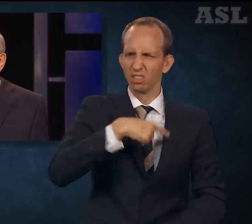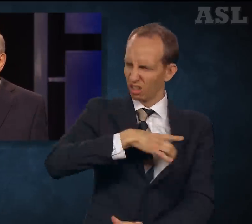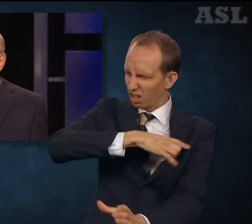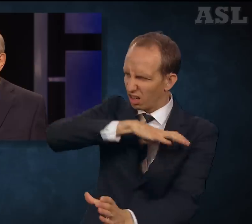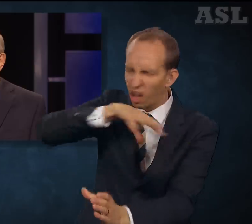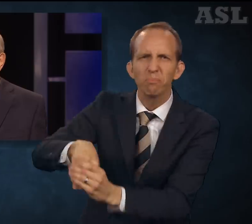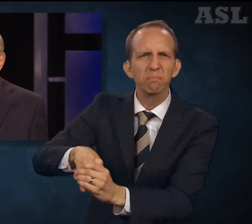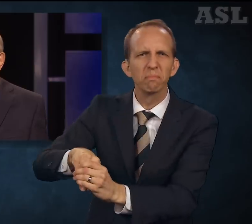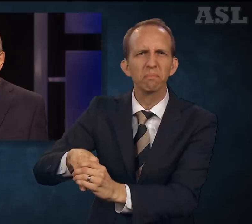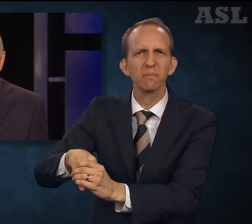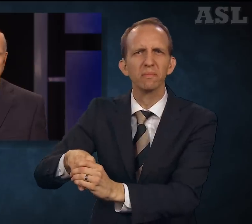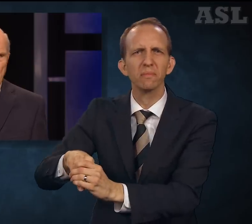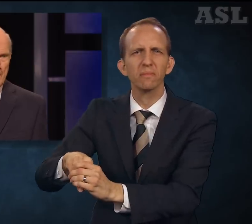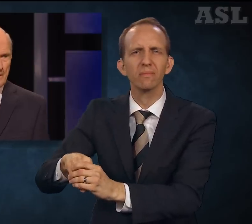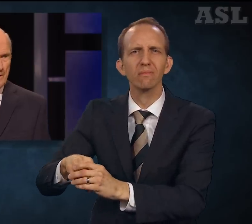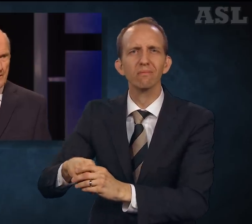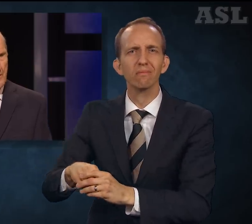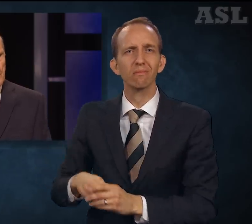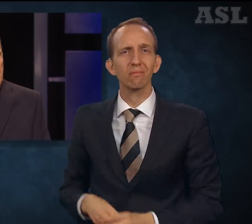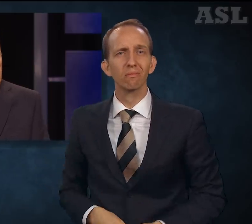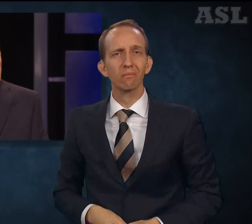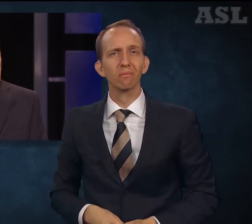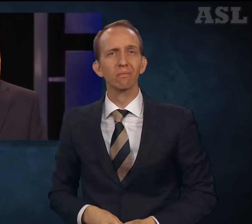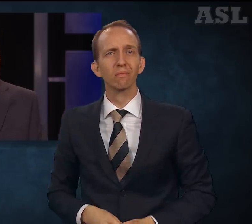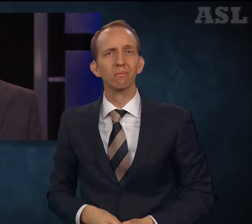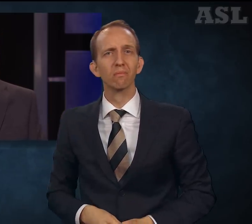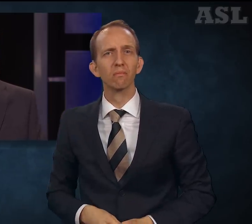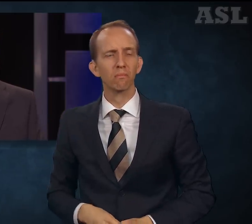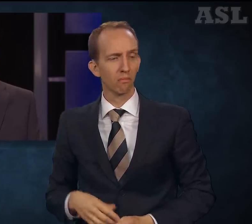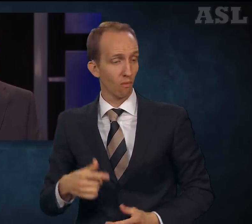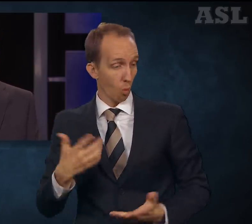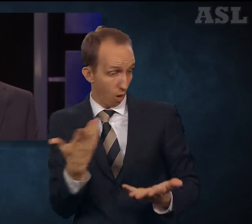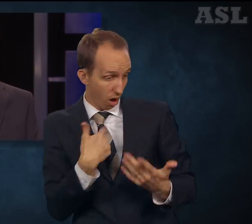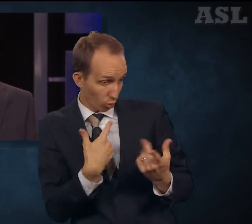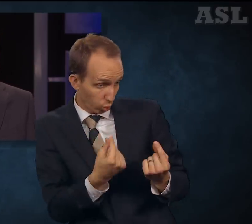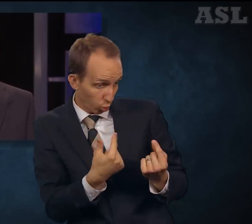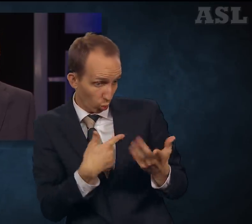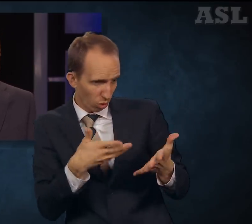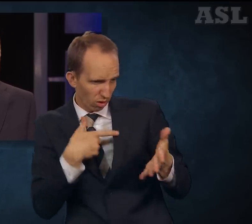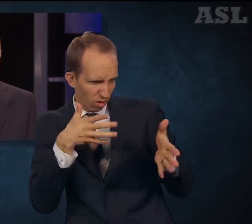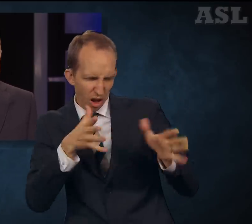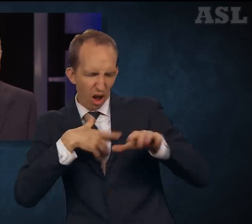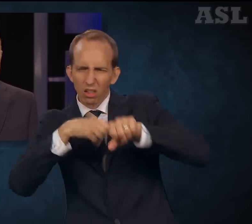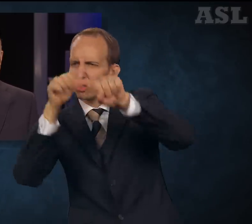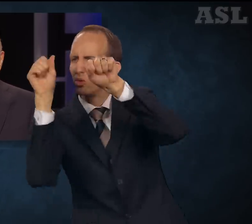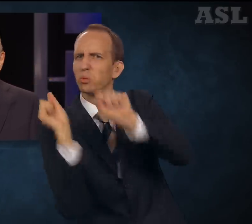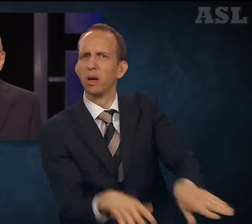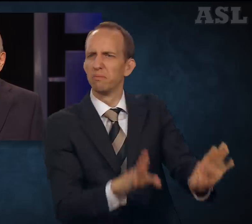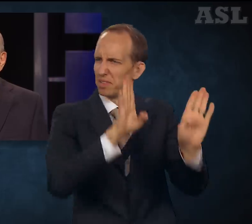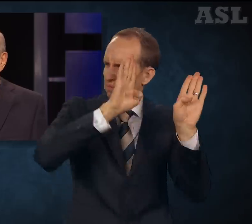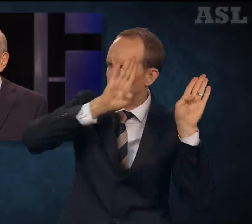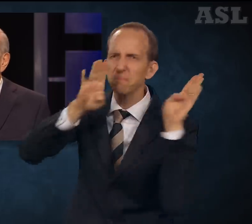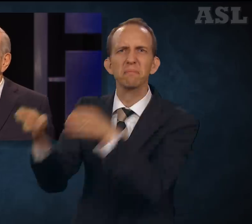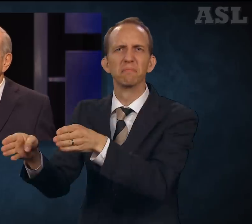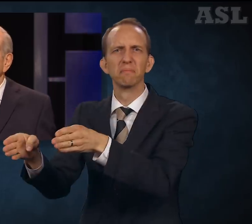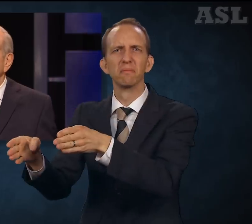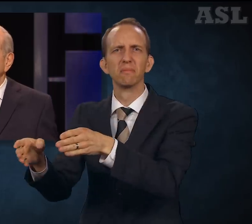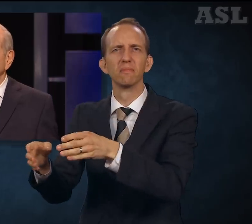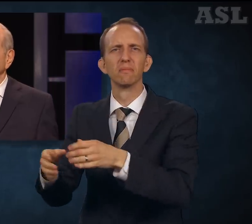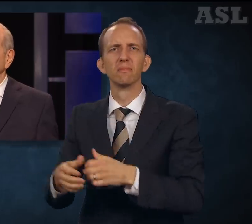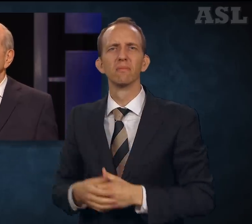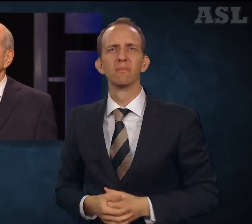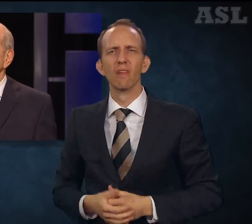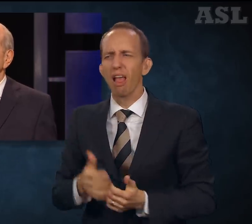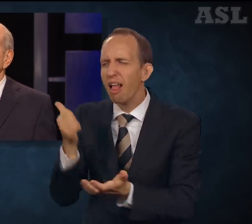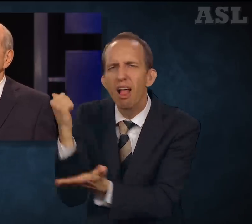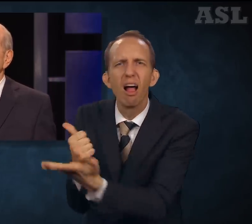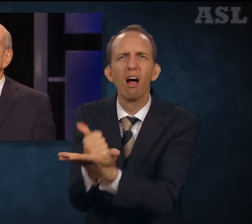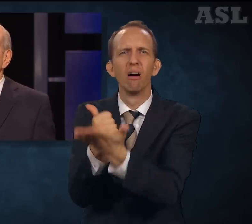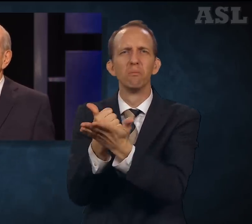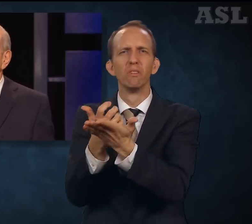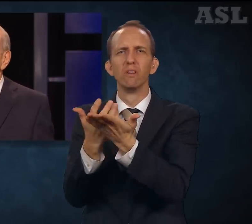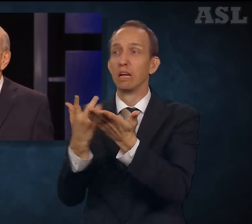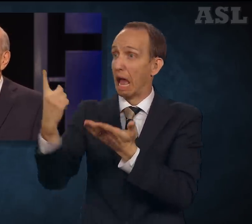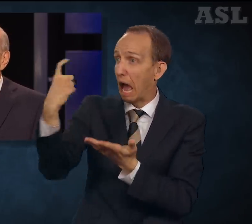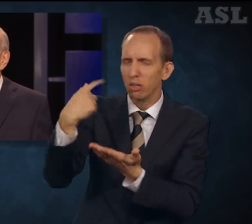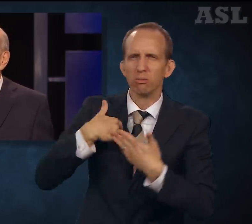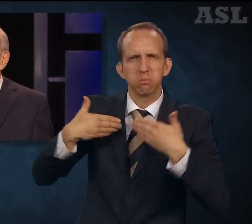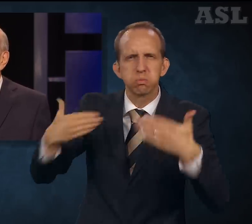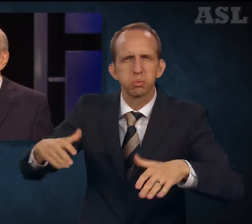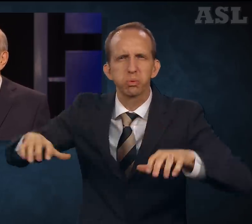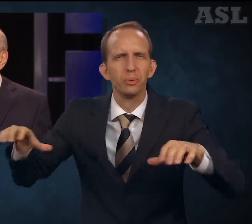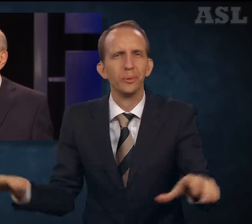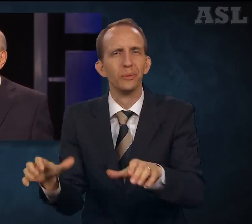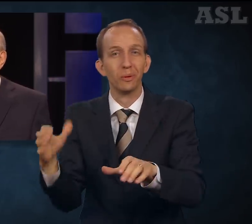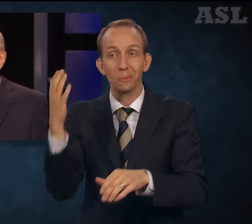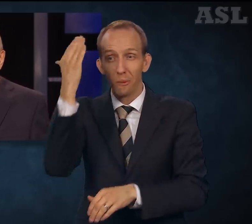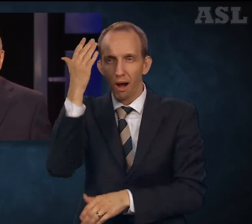IN IT.